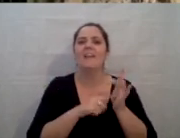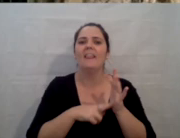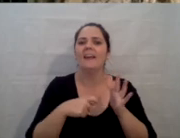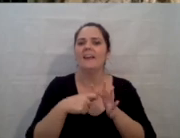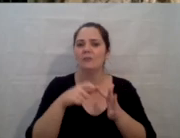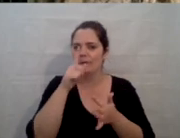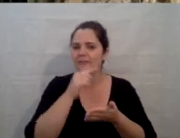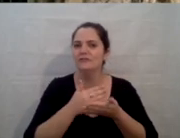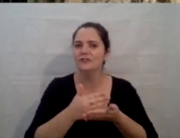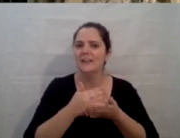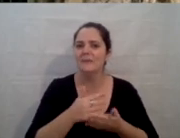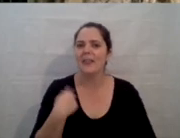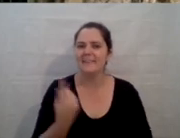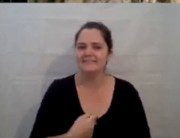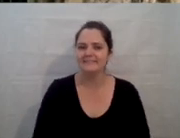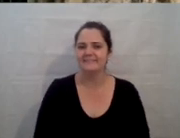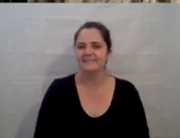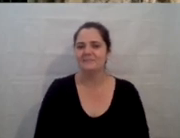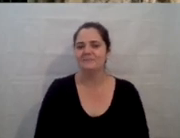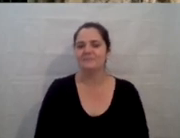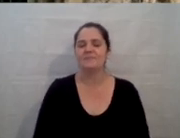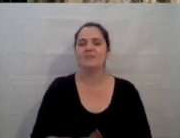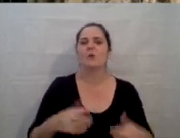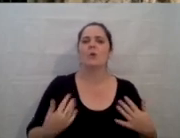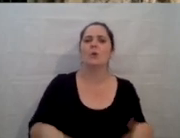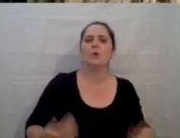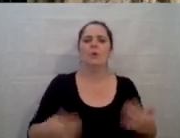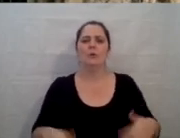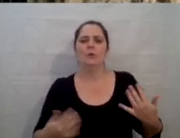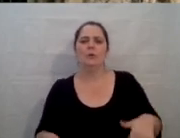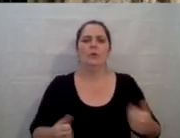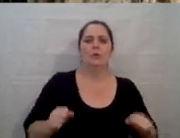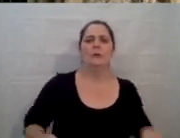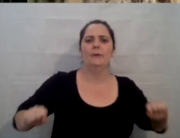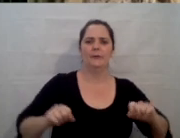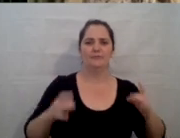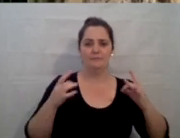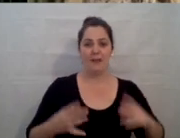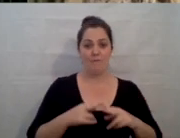Alright we're gonna move on to the next drawing after you shake it out a little bit, take a little bit of a breather. For the next drawing